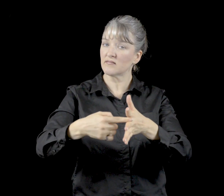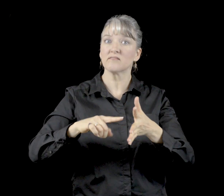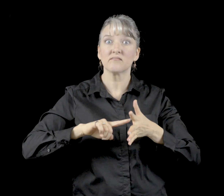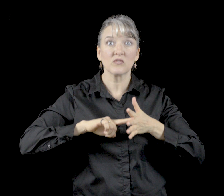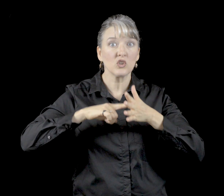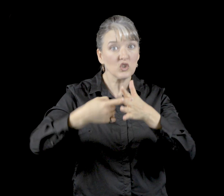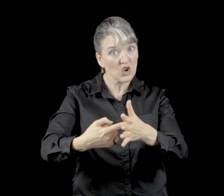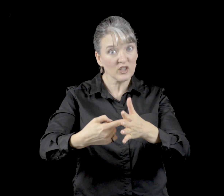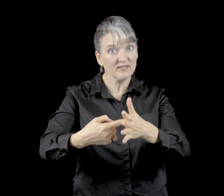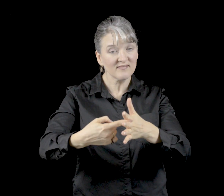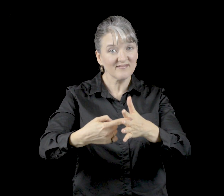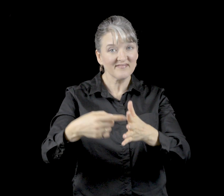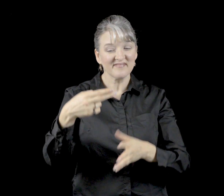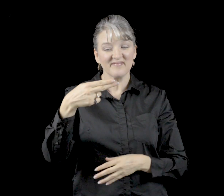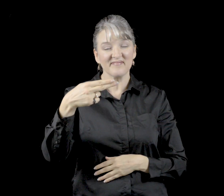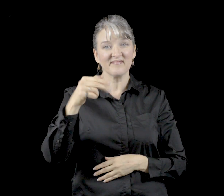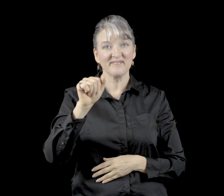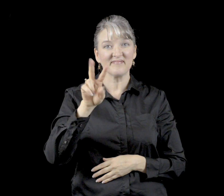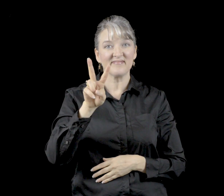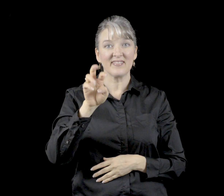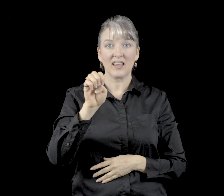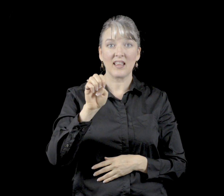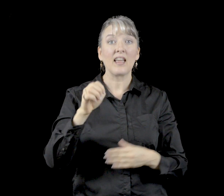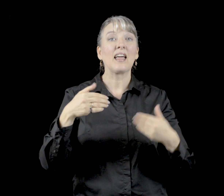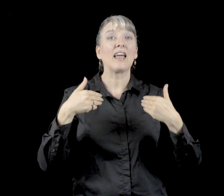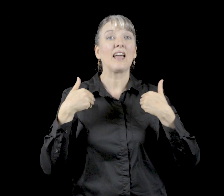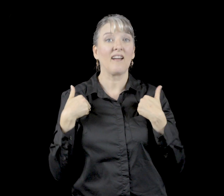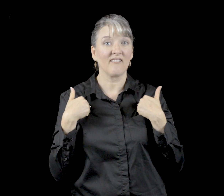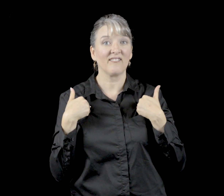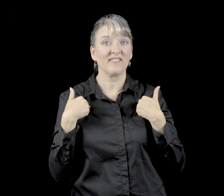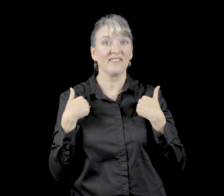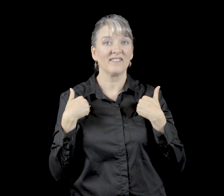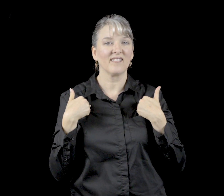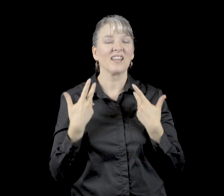Or get underway, commence..start. H-A-V-E Have